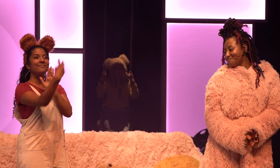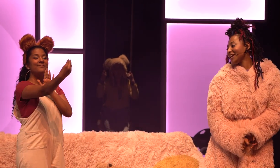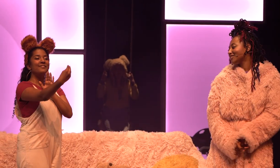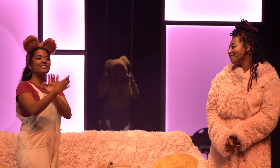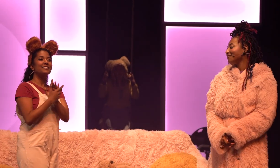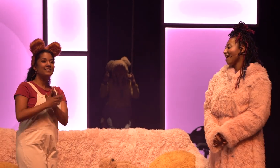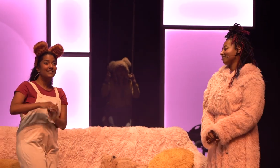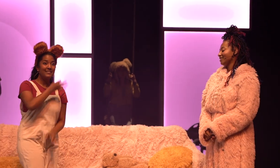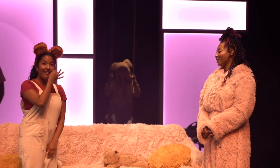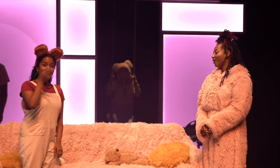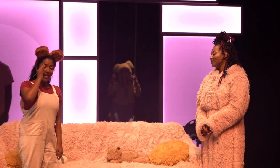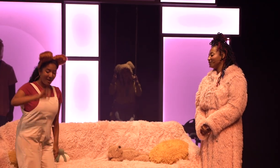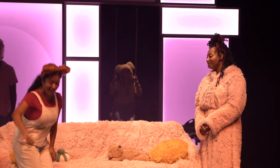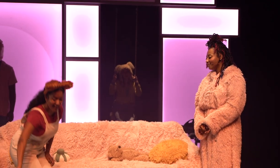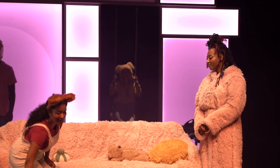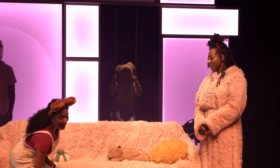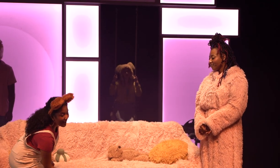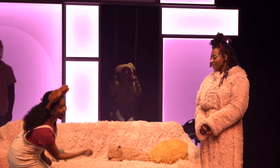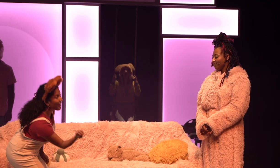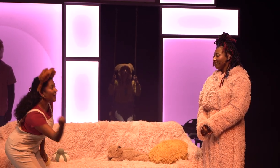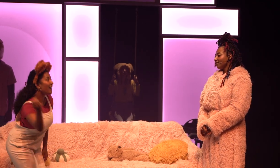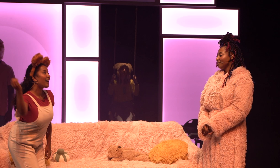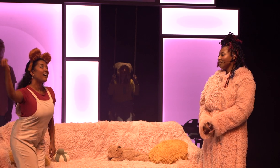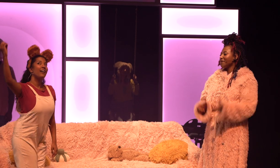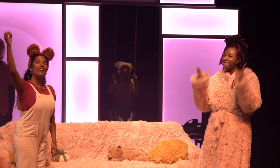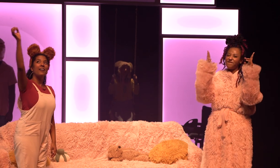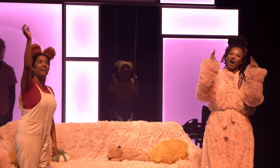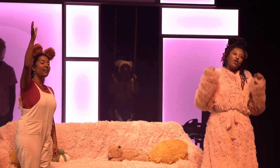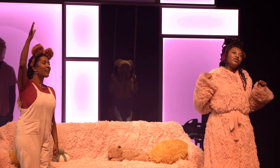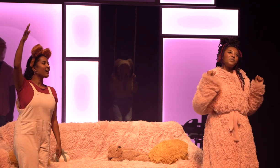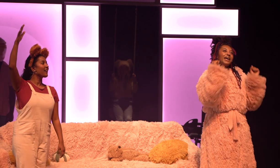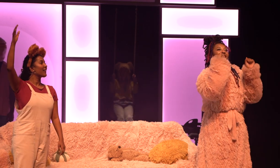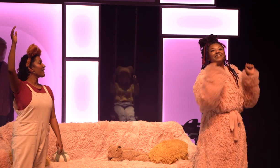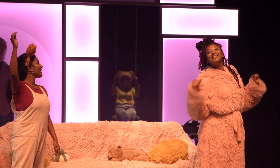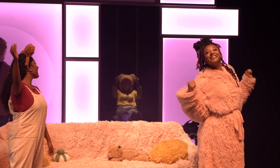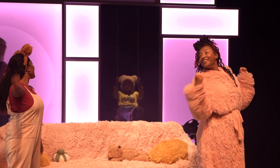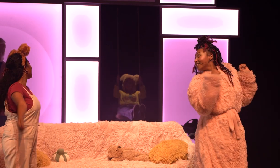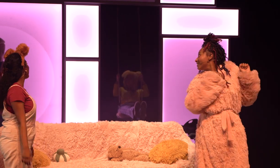Big sunflowers in the garden. A big fuck off swing.